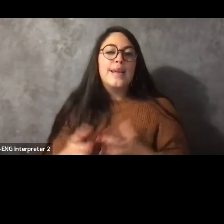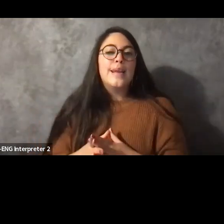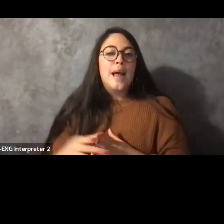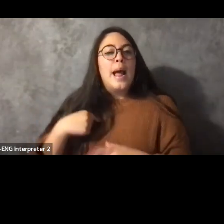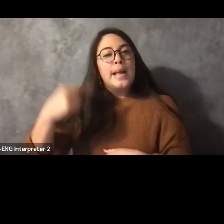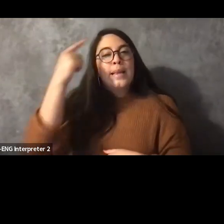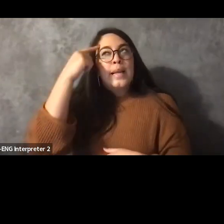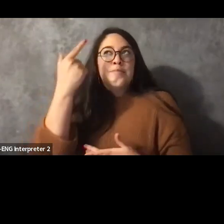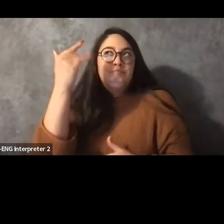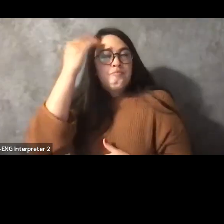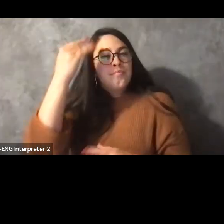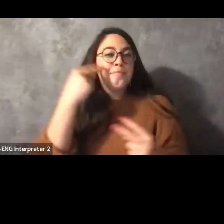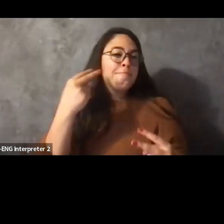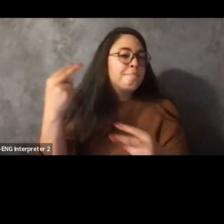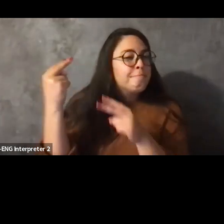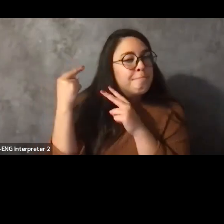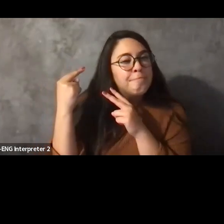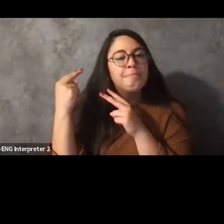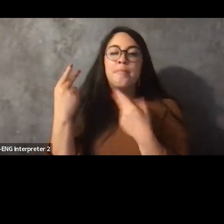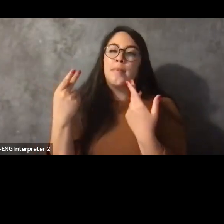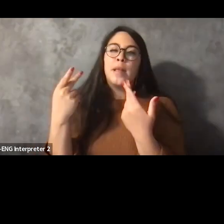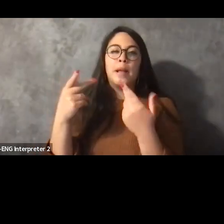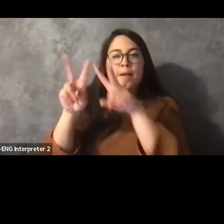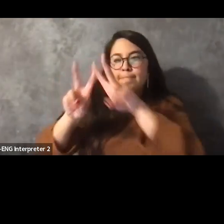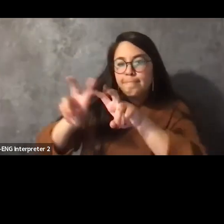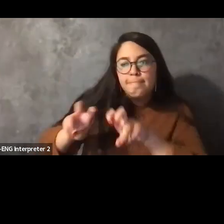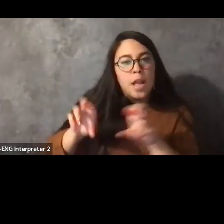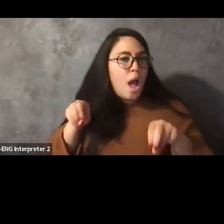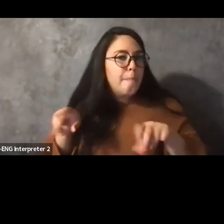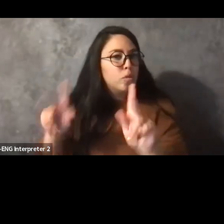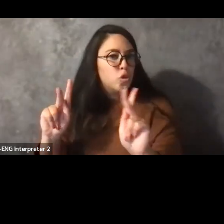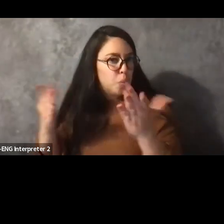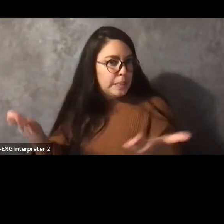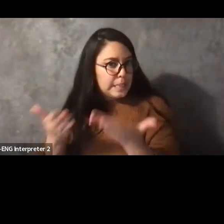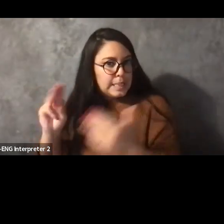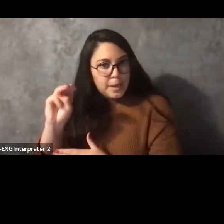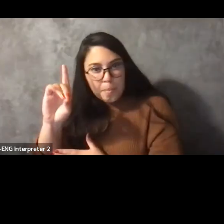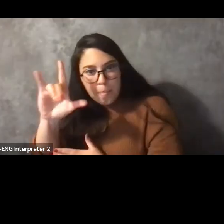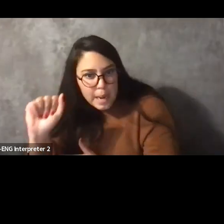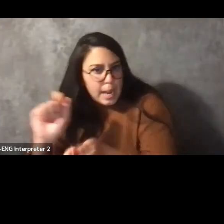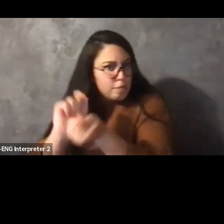on what are the opportunities for media reflection for storytelling and narratives